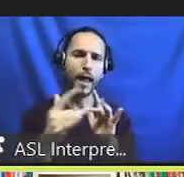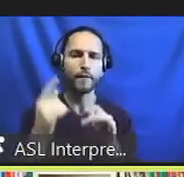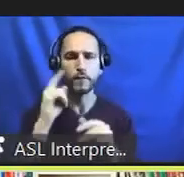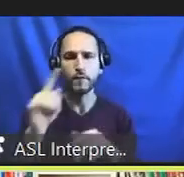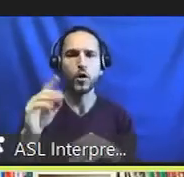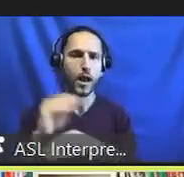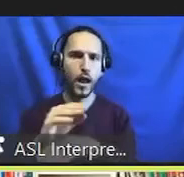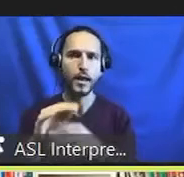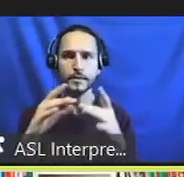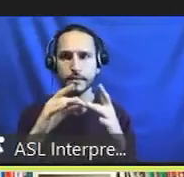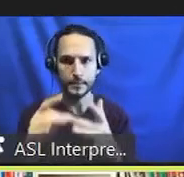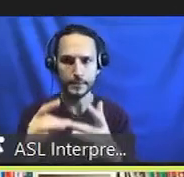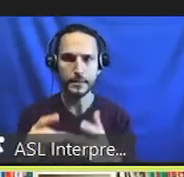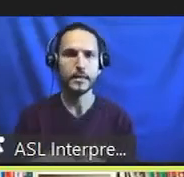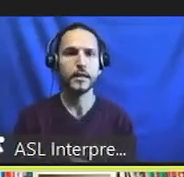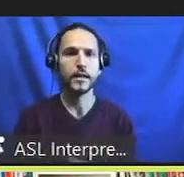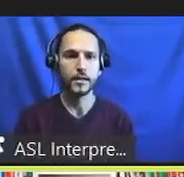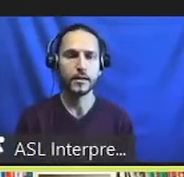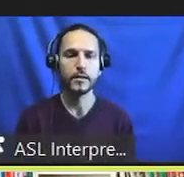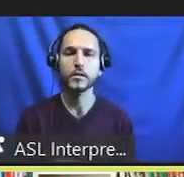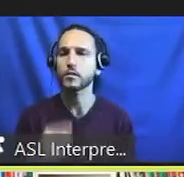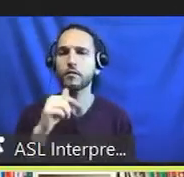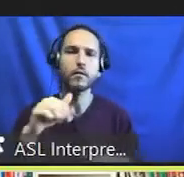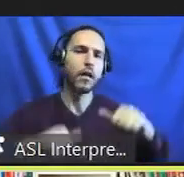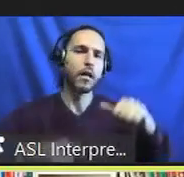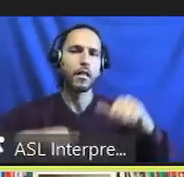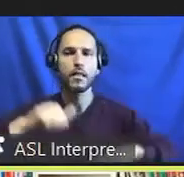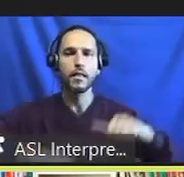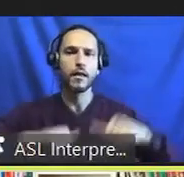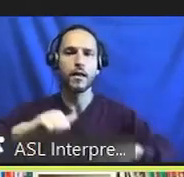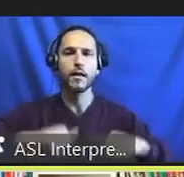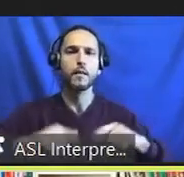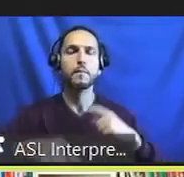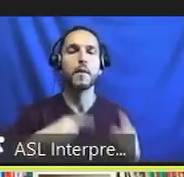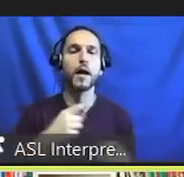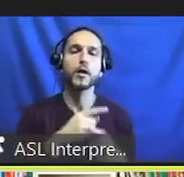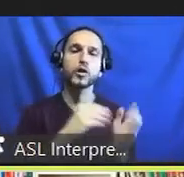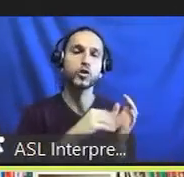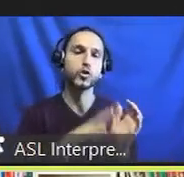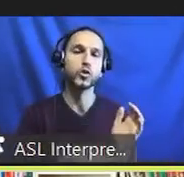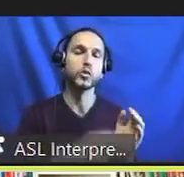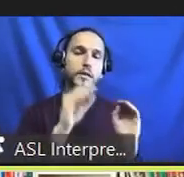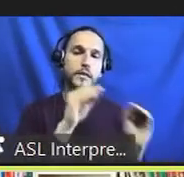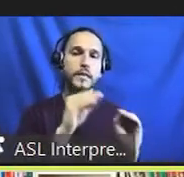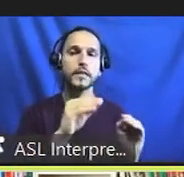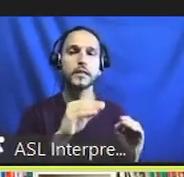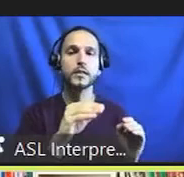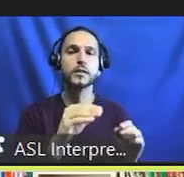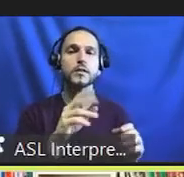There's no need to be apprehensive about moving your student-teacher interactions remote